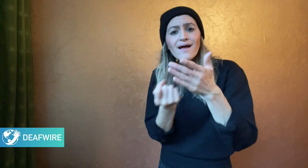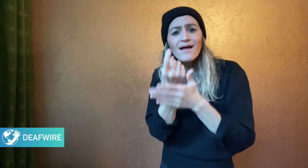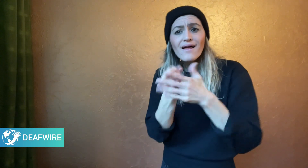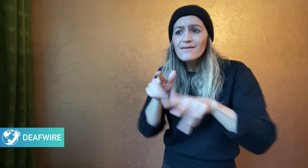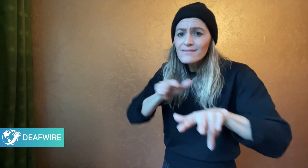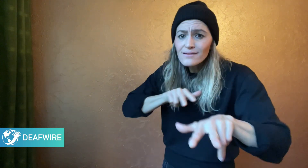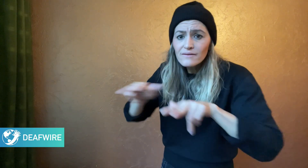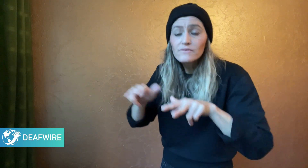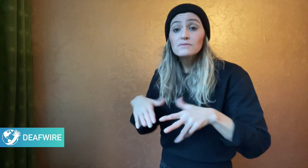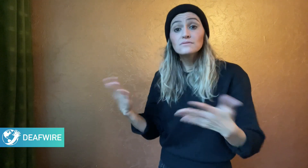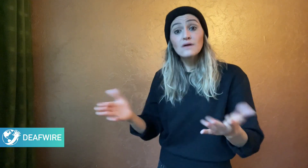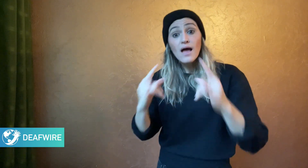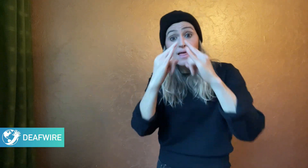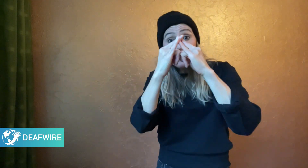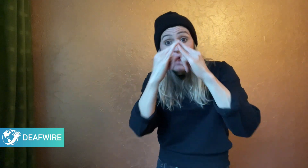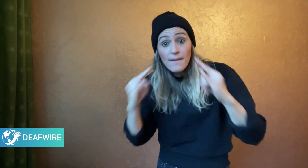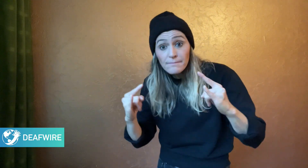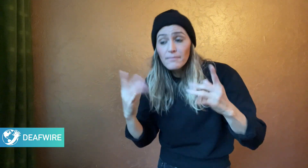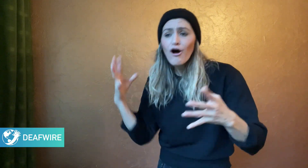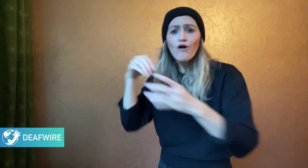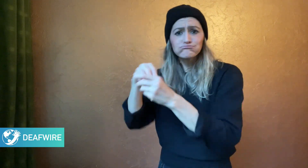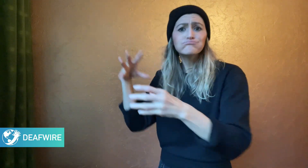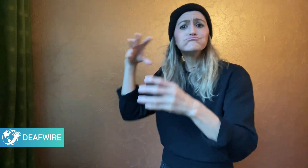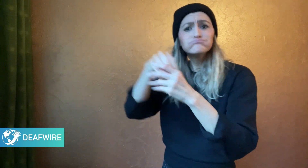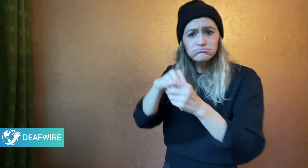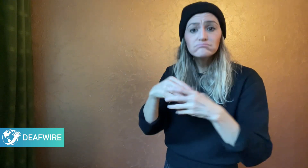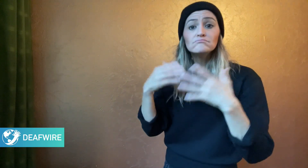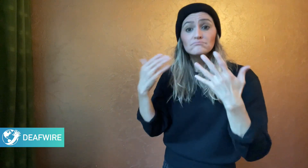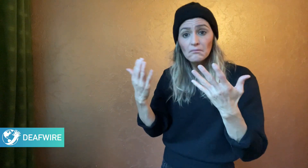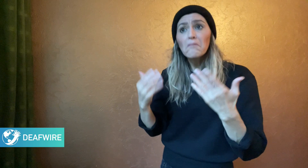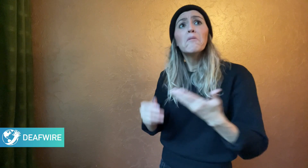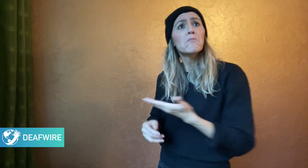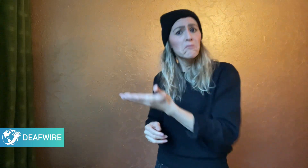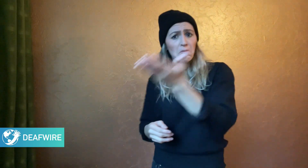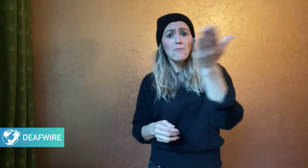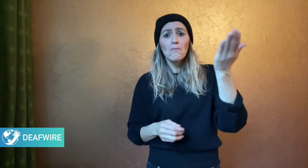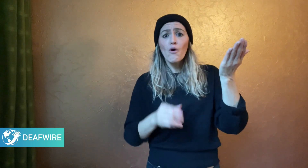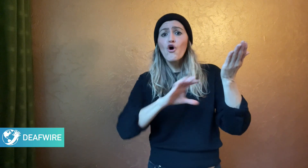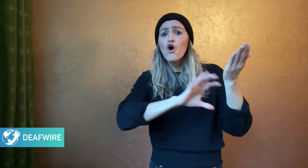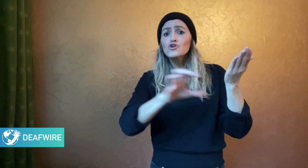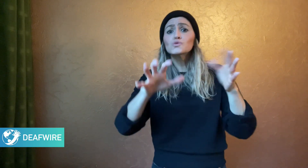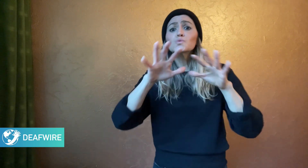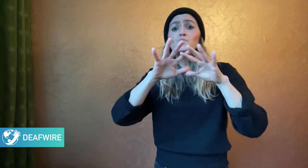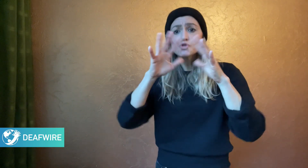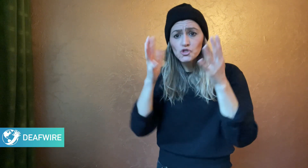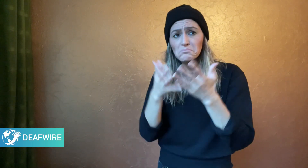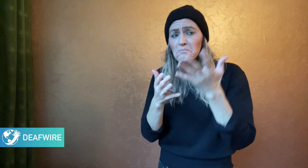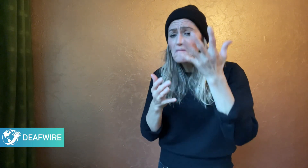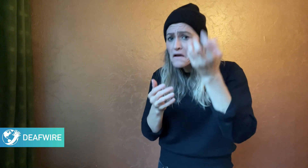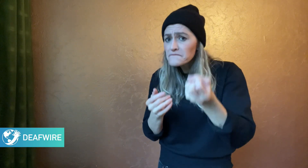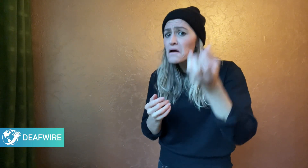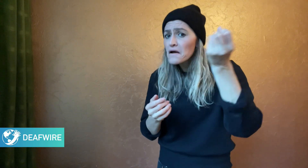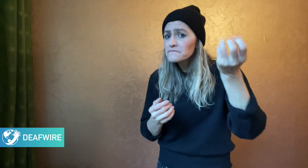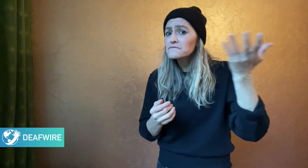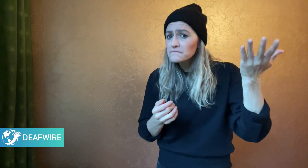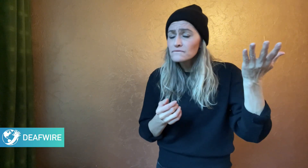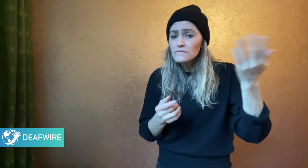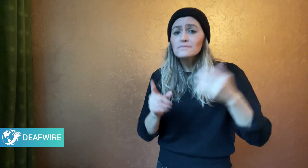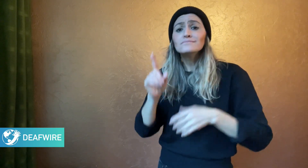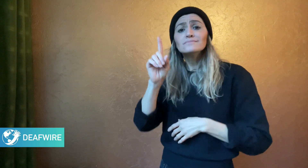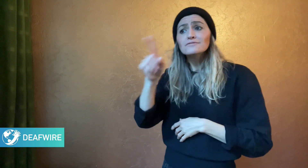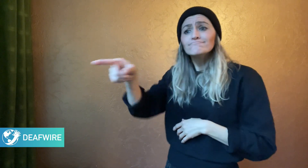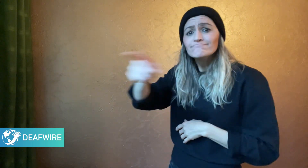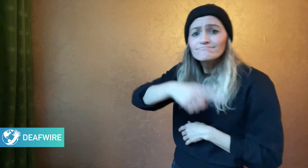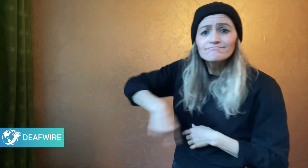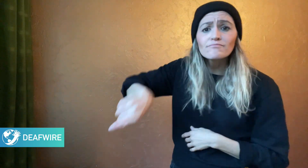in many other countries around the world, CODAs feel very lonely